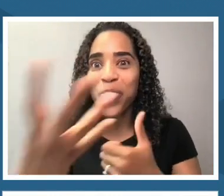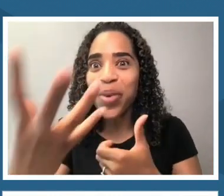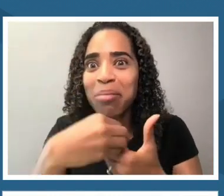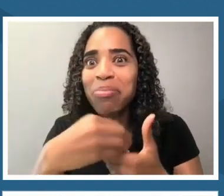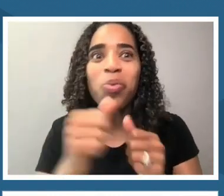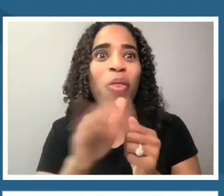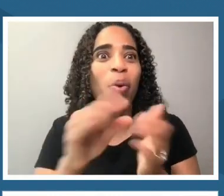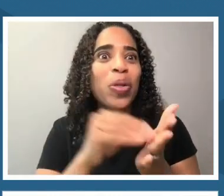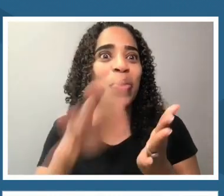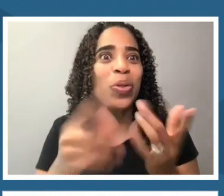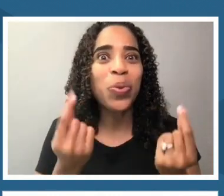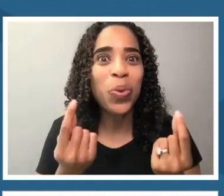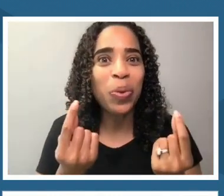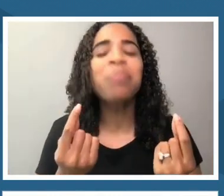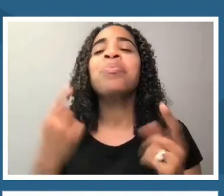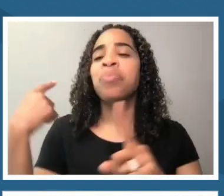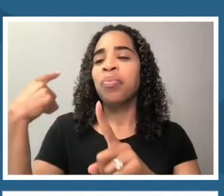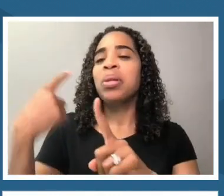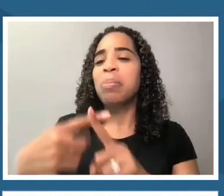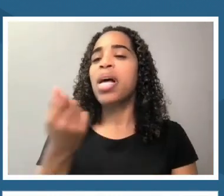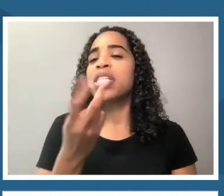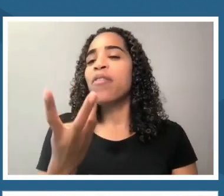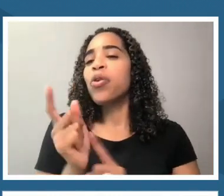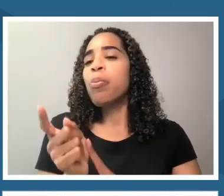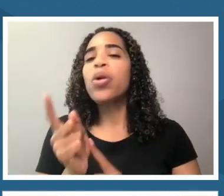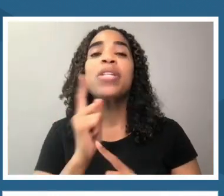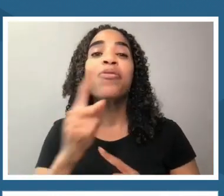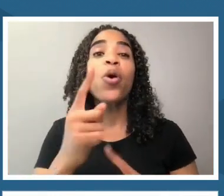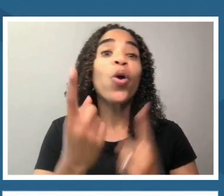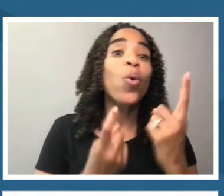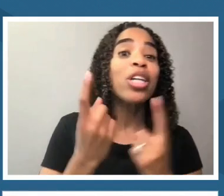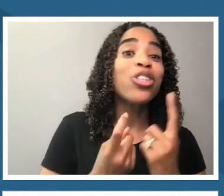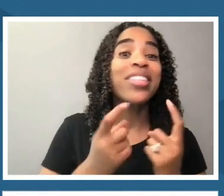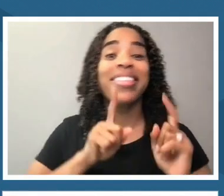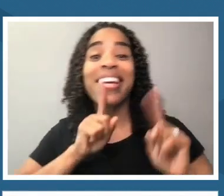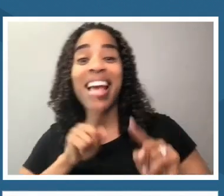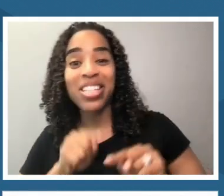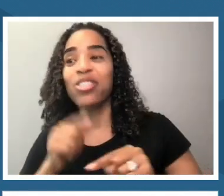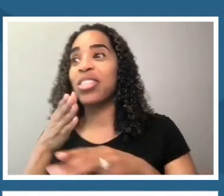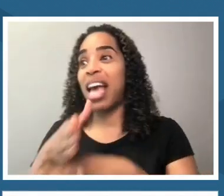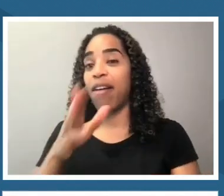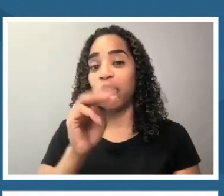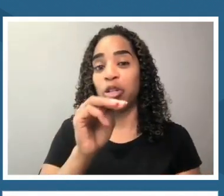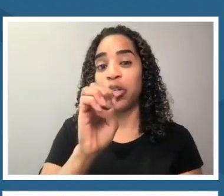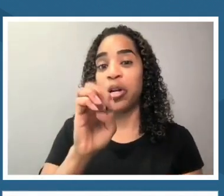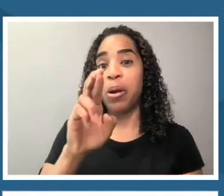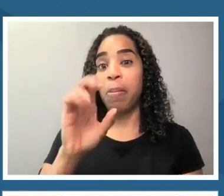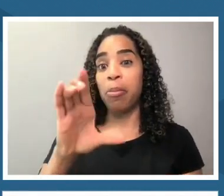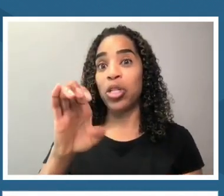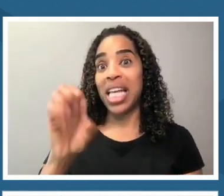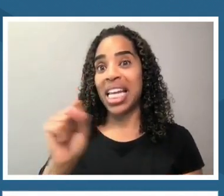we'll have a few moments opportunities for q a both after mercedes presentation